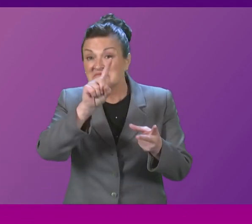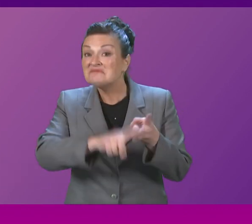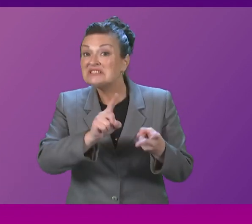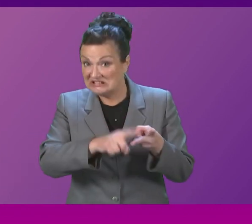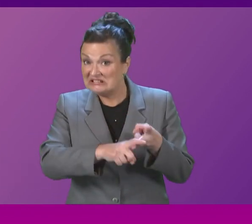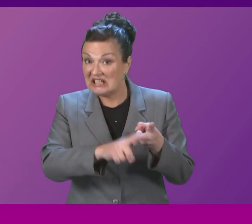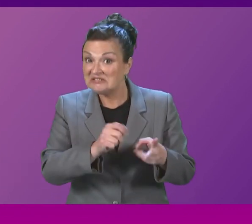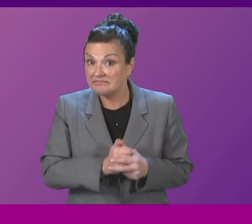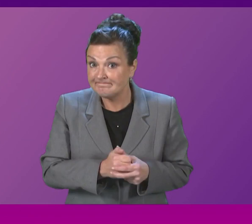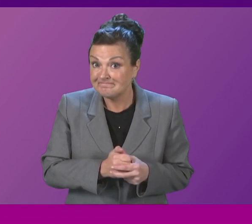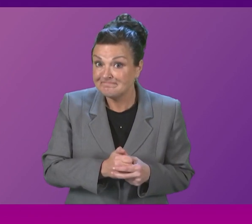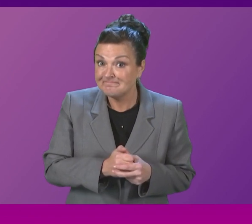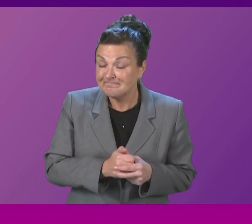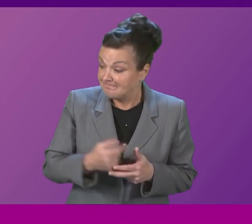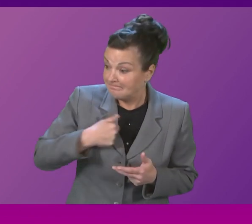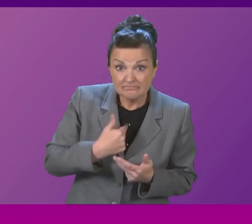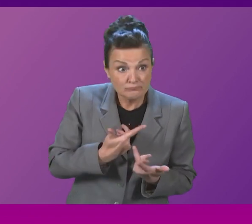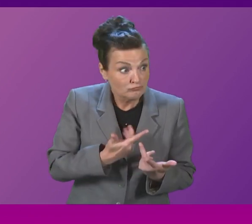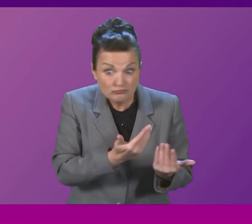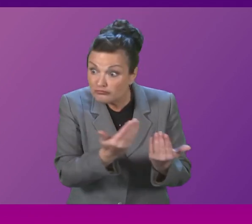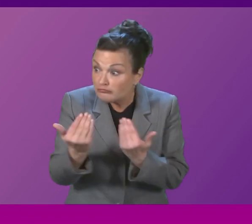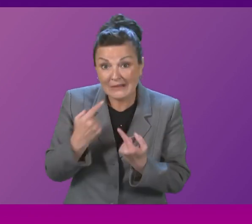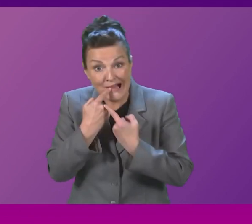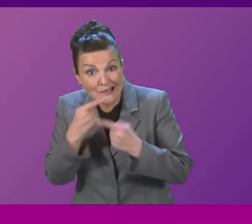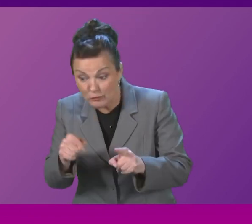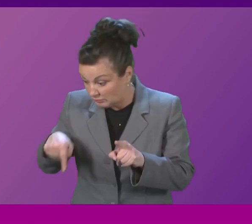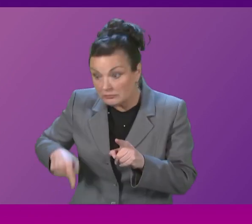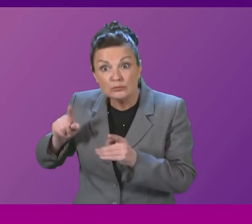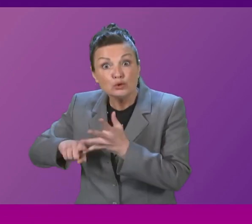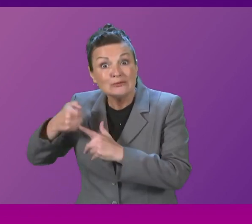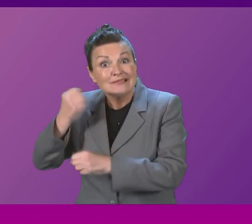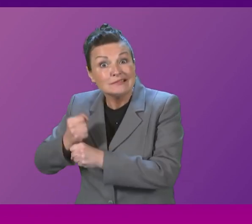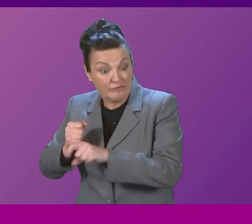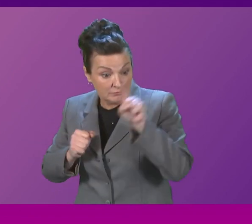Secondly, I welcome the announcements this week for the Clyde, but it is a fact that